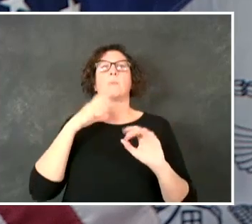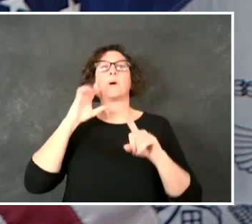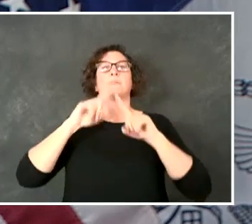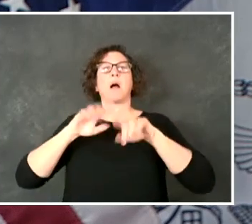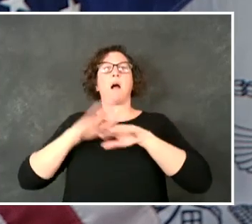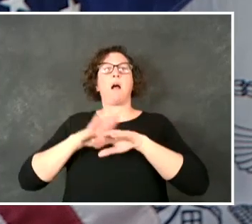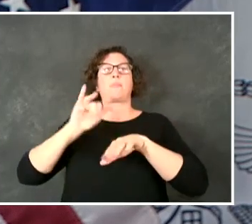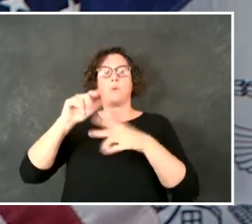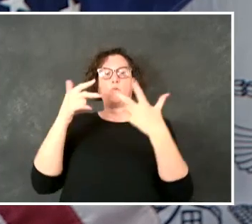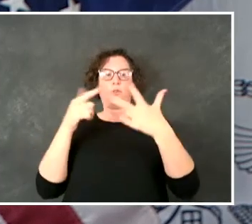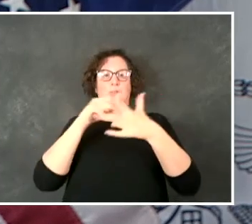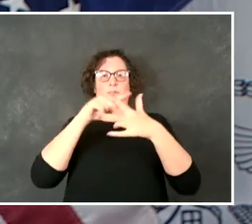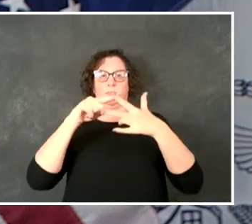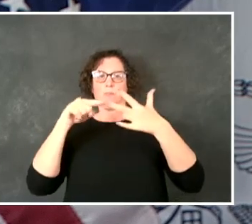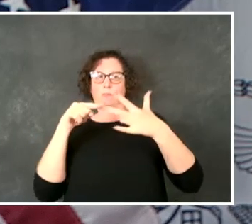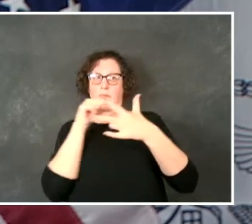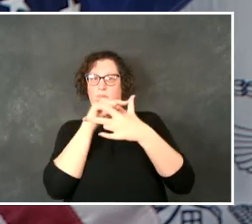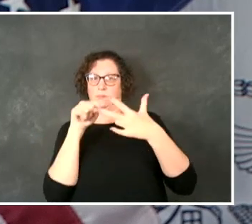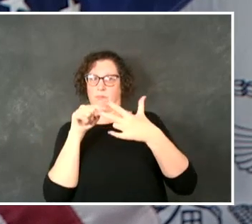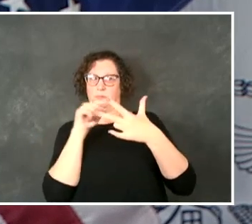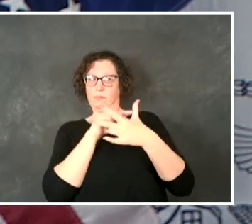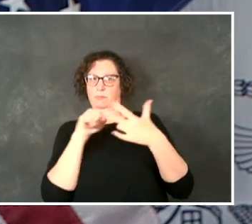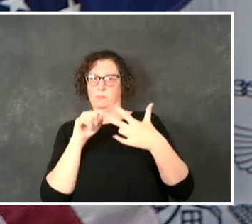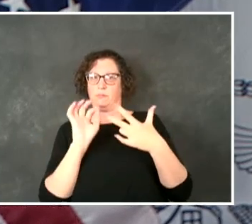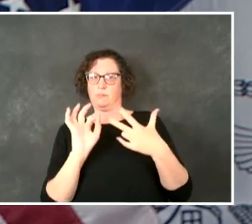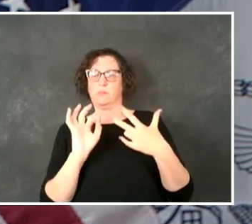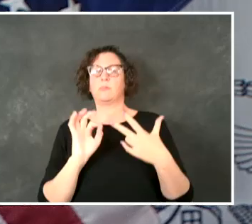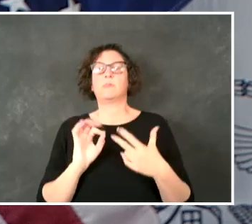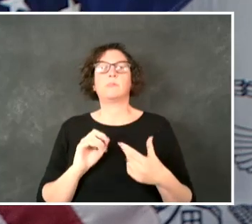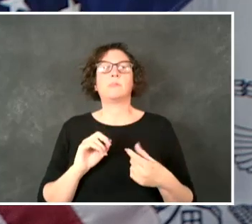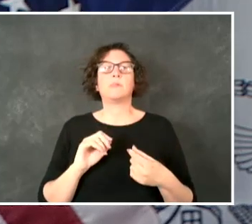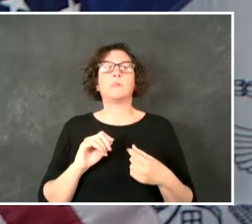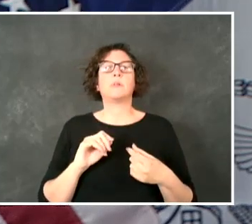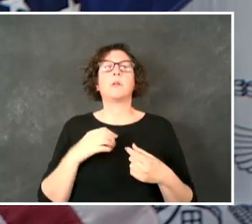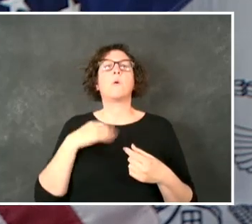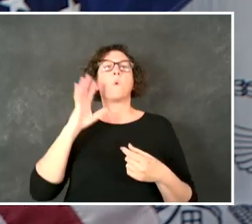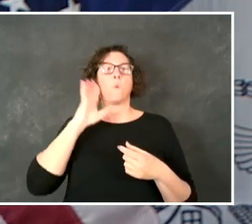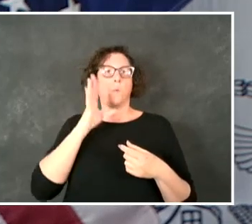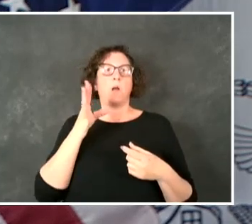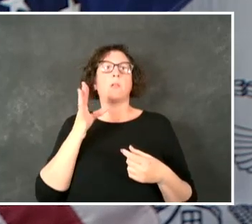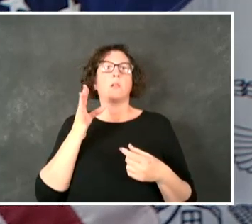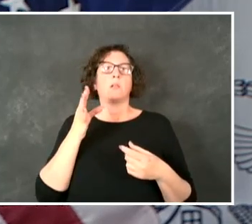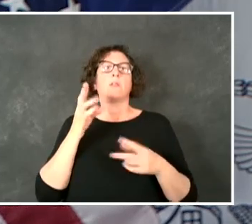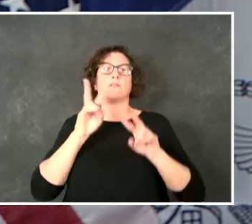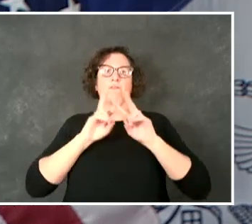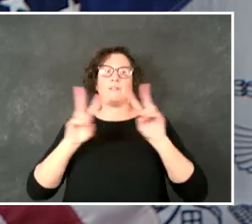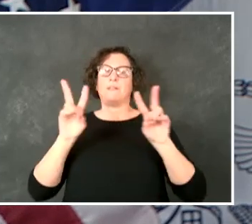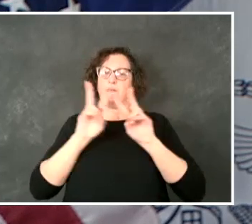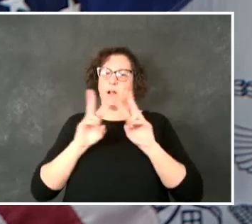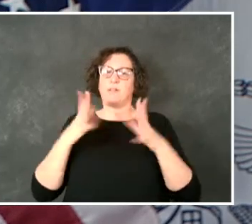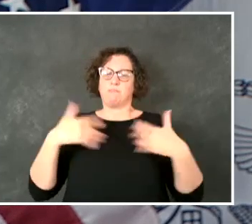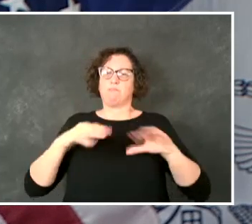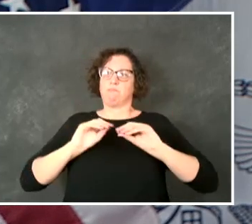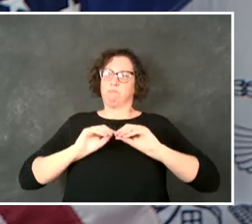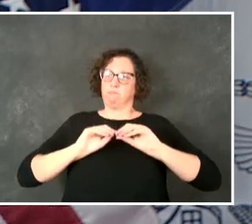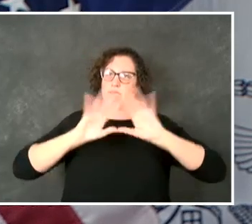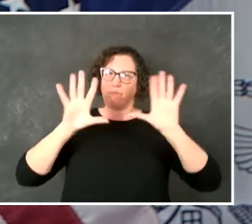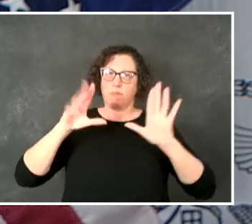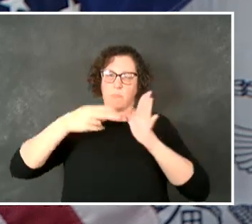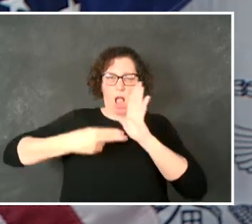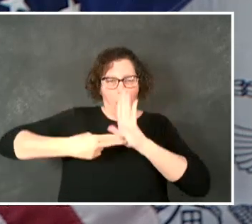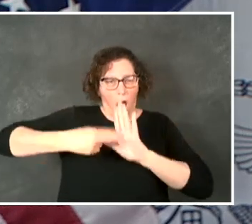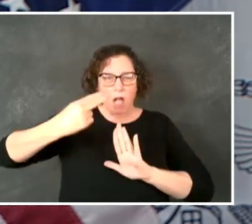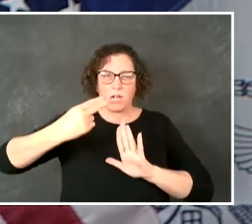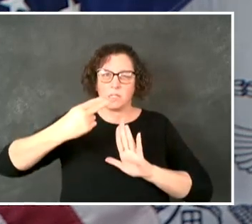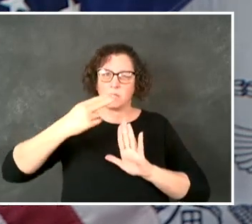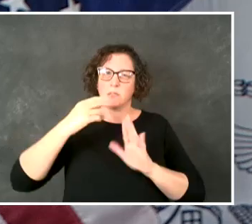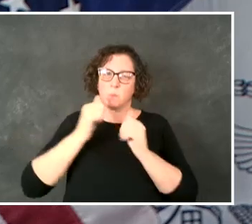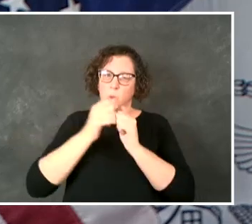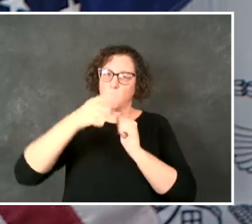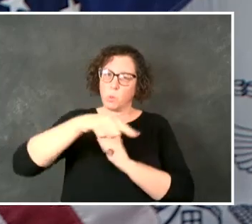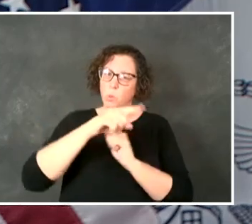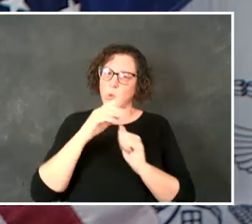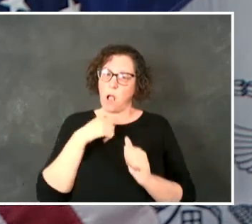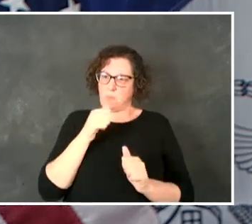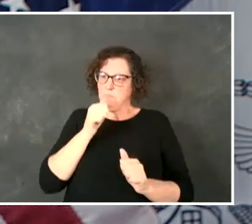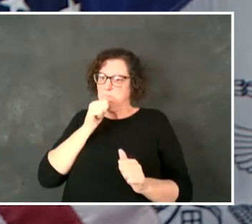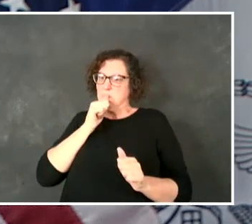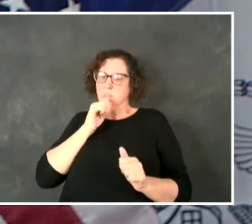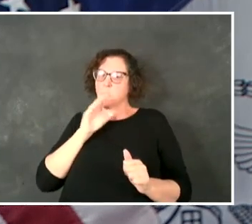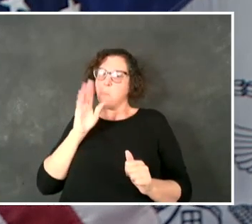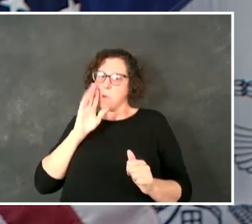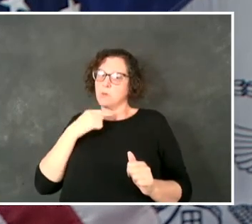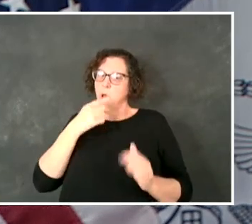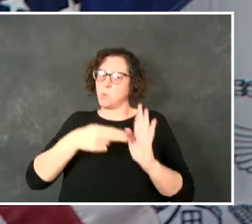SAFE AND HEALTHY.